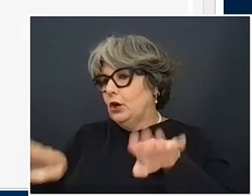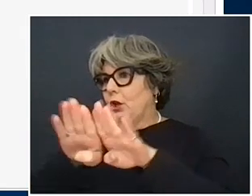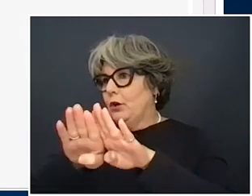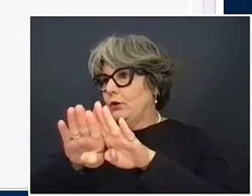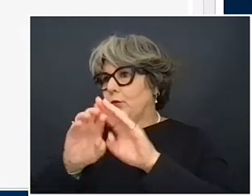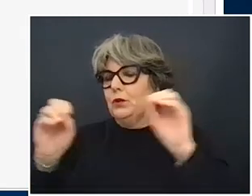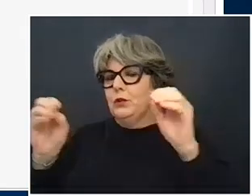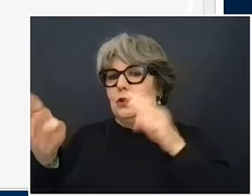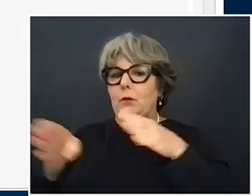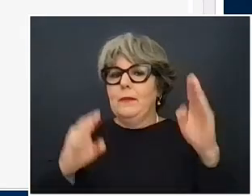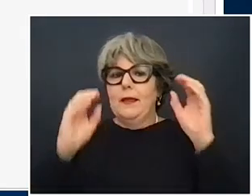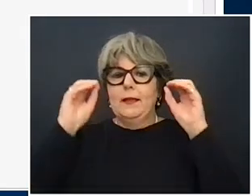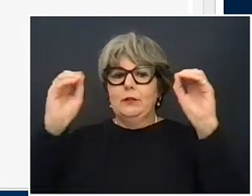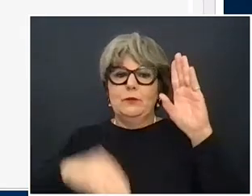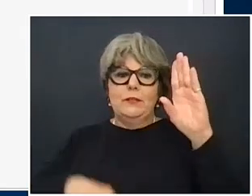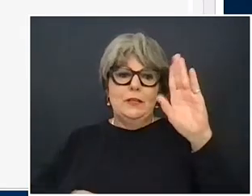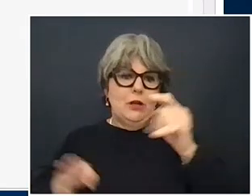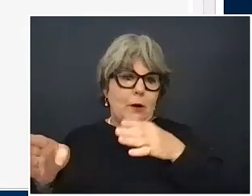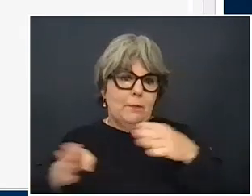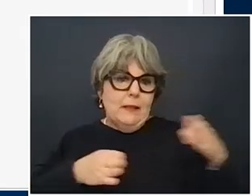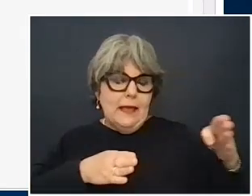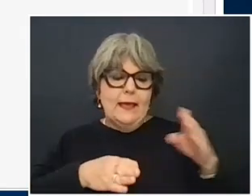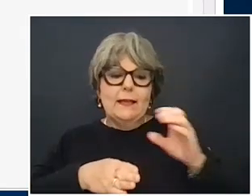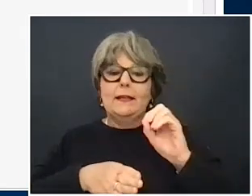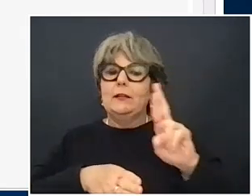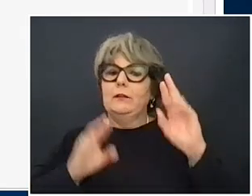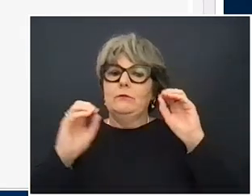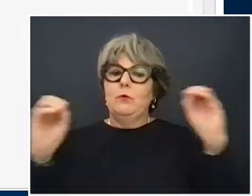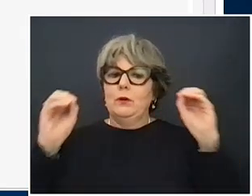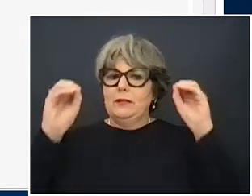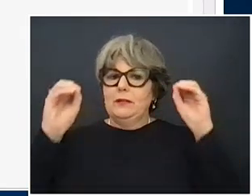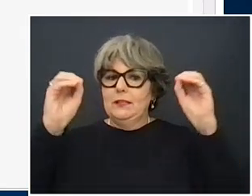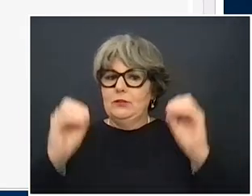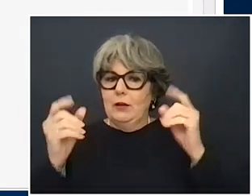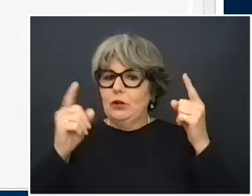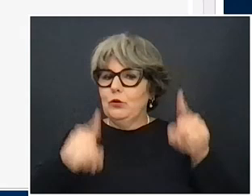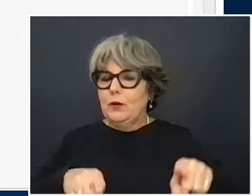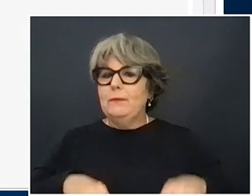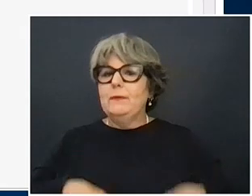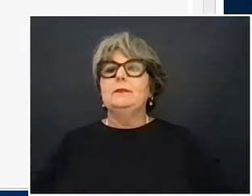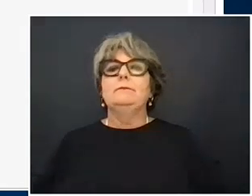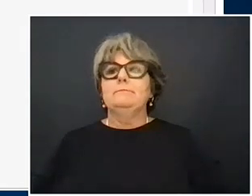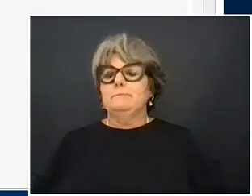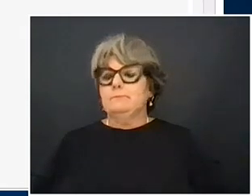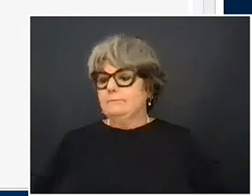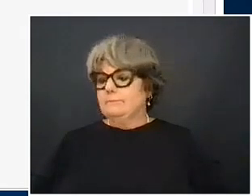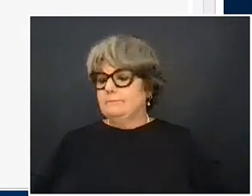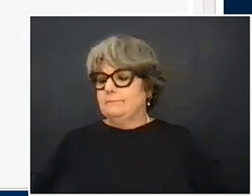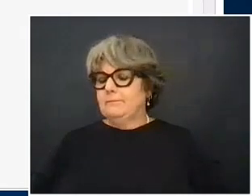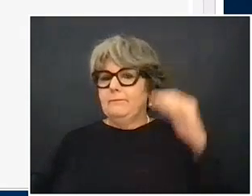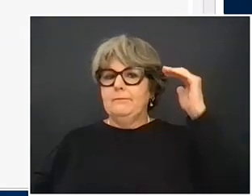agreement. Okay. Again, if we move down further to changes